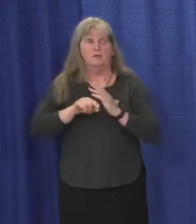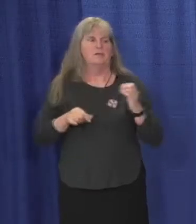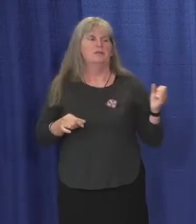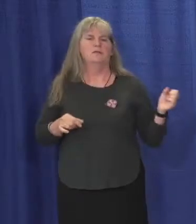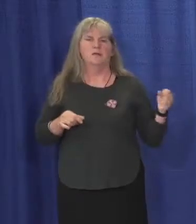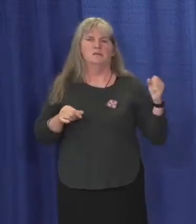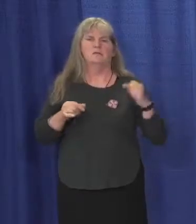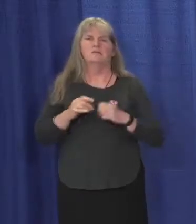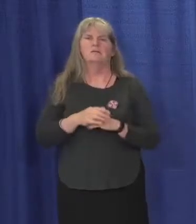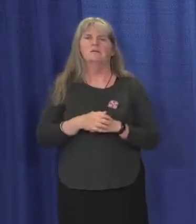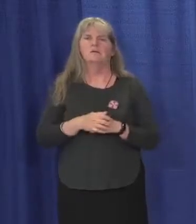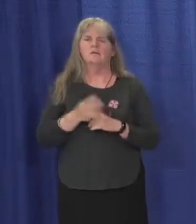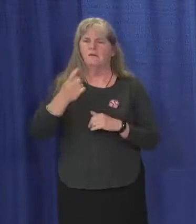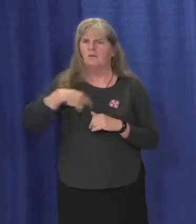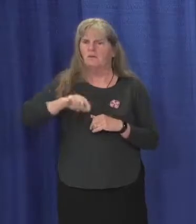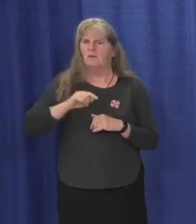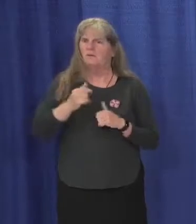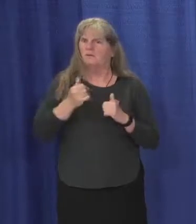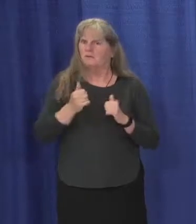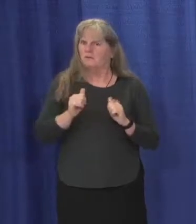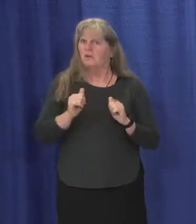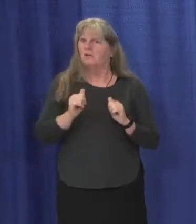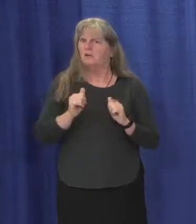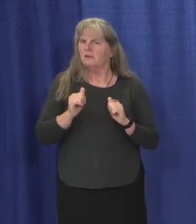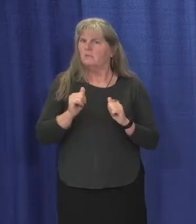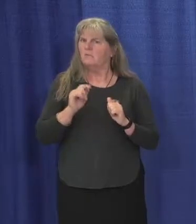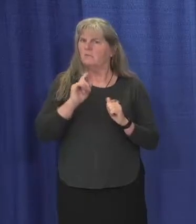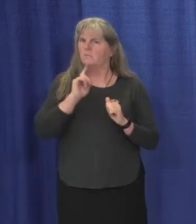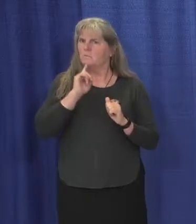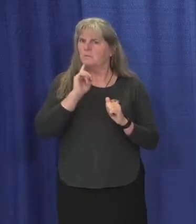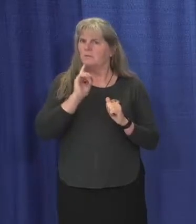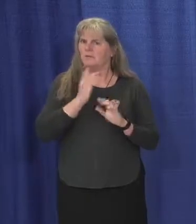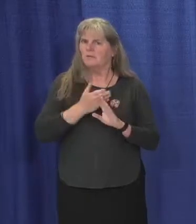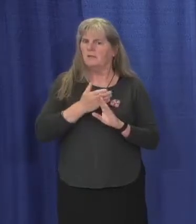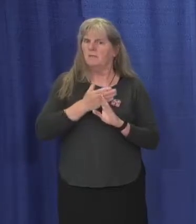it has been -- we been trying to